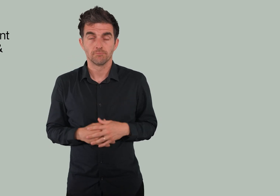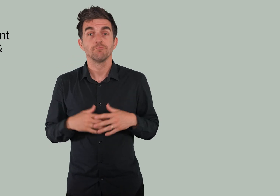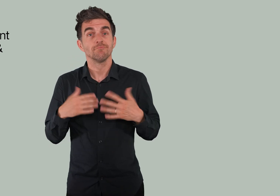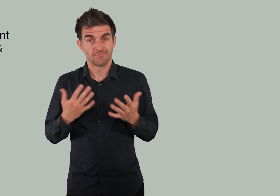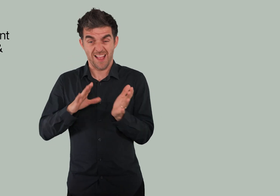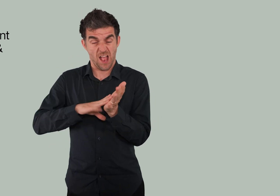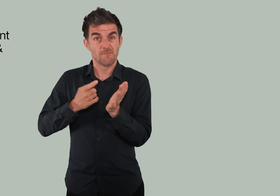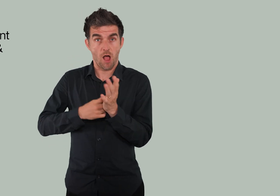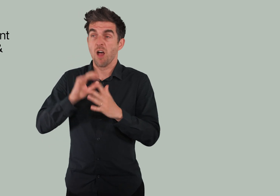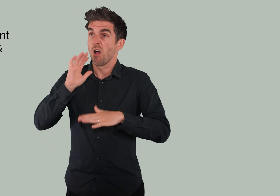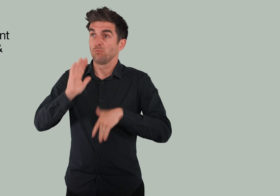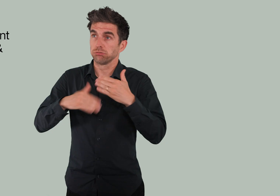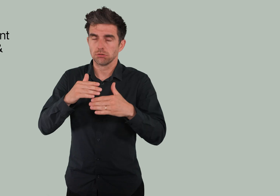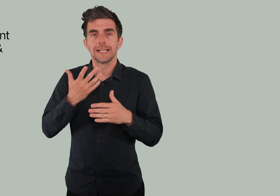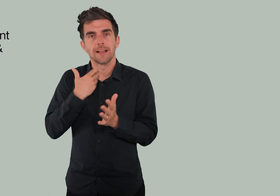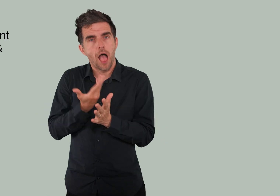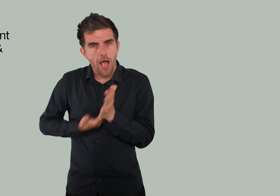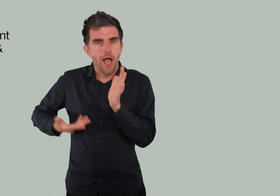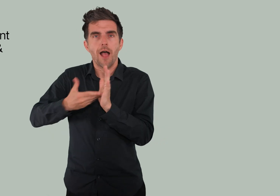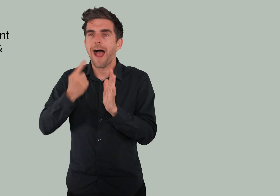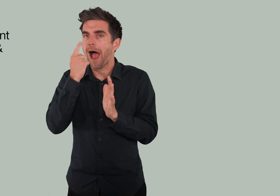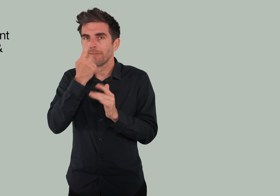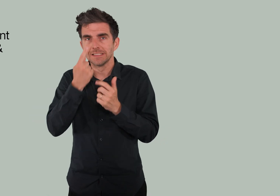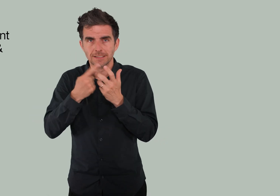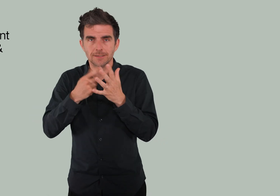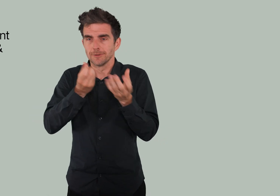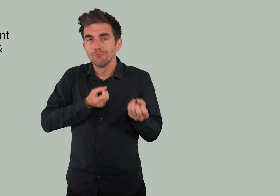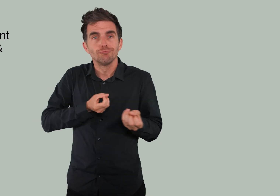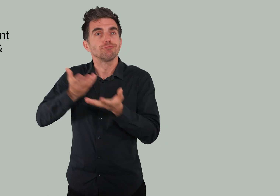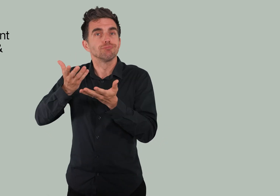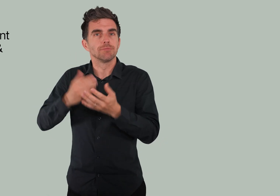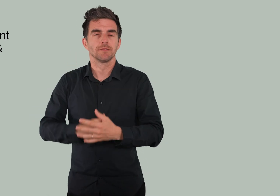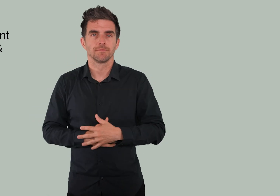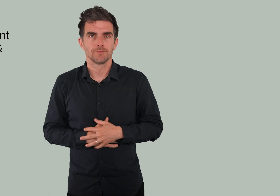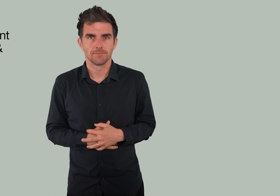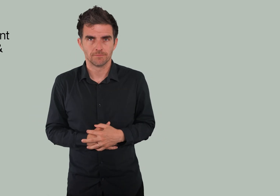Submission of additional evidence at Mandatory Reconsideration